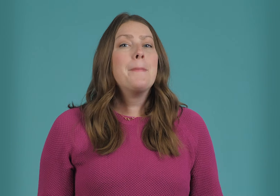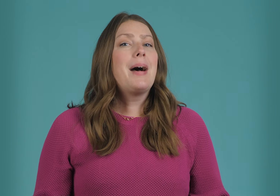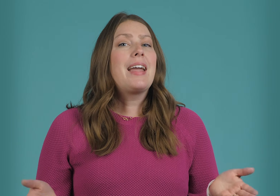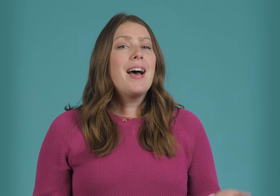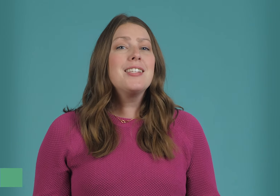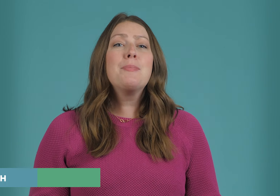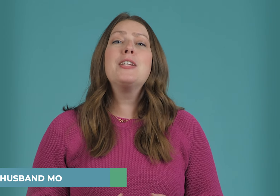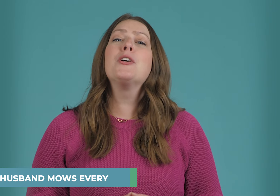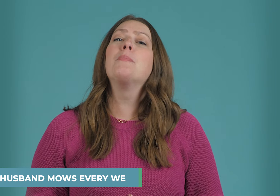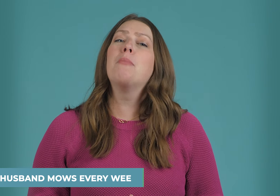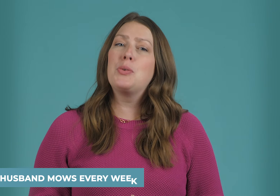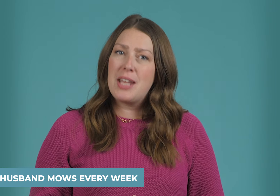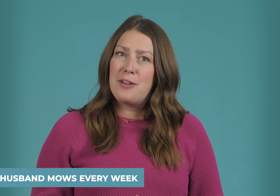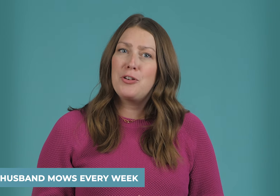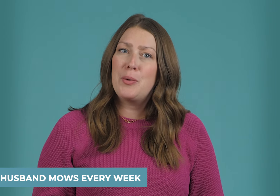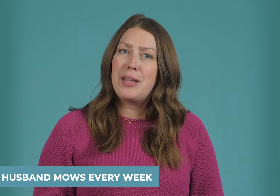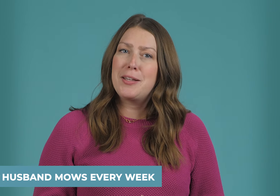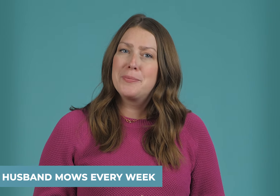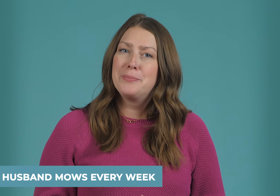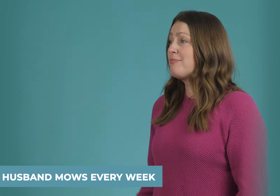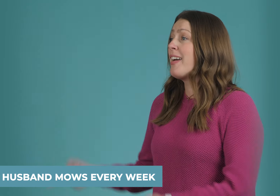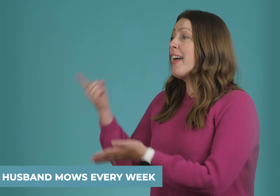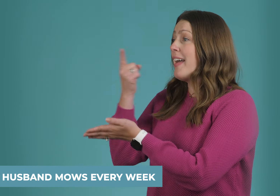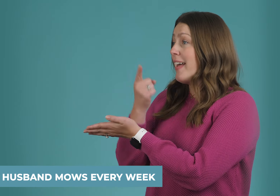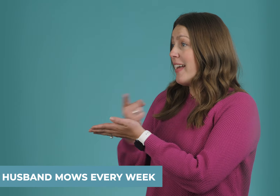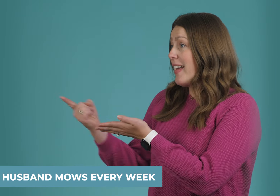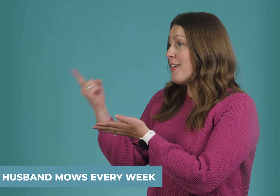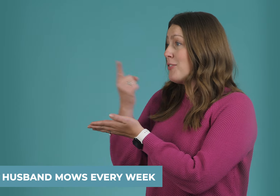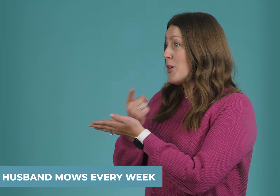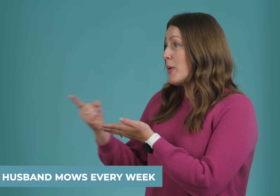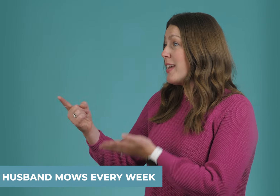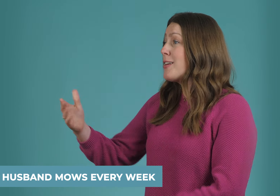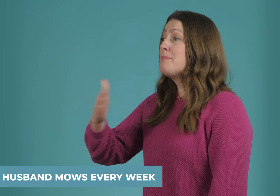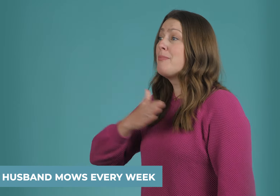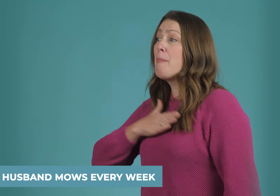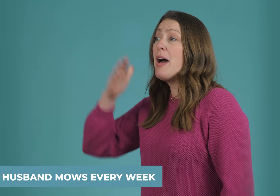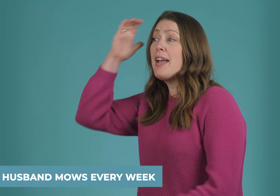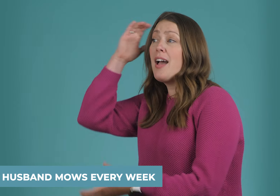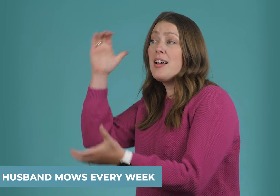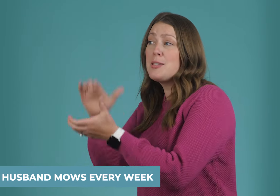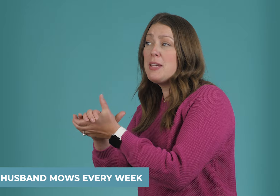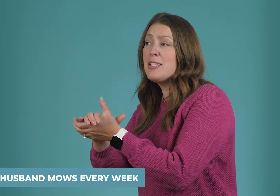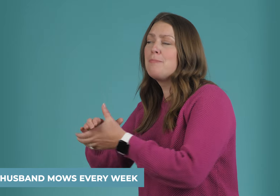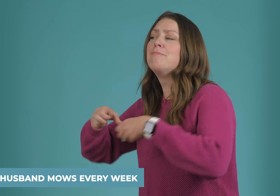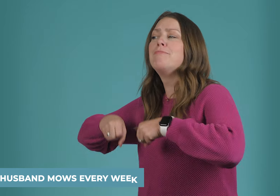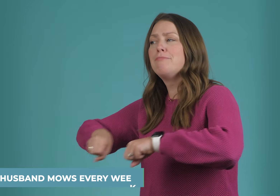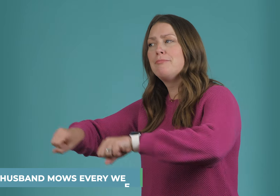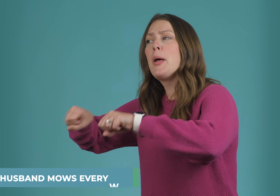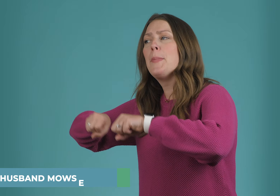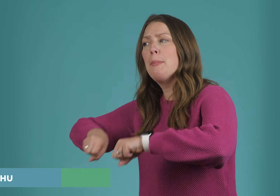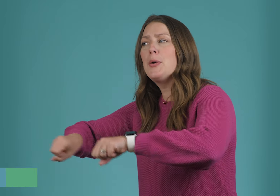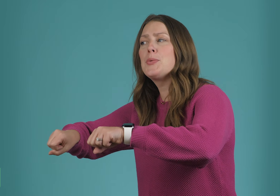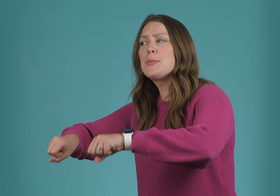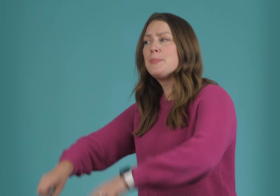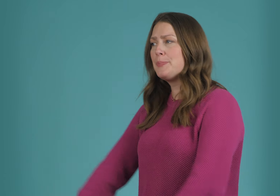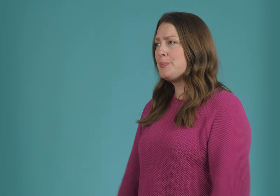My husband mows every week. Every week. My husband mows.